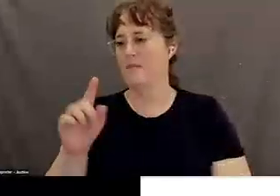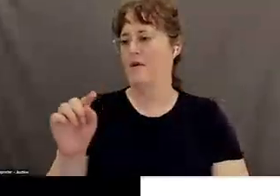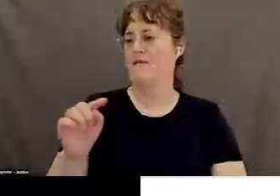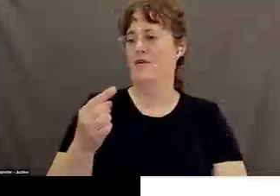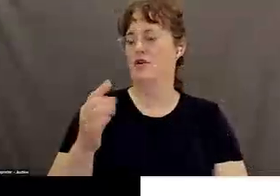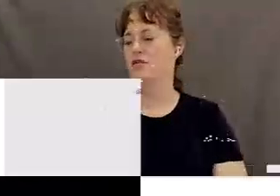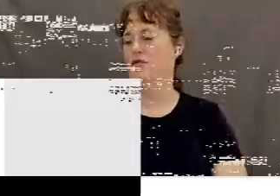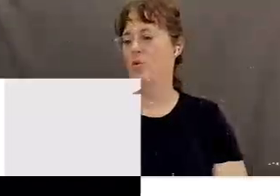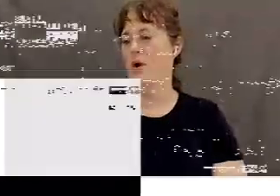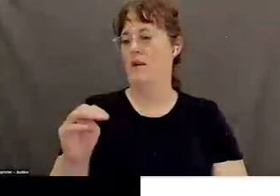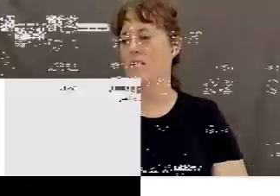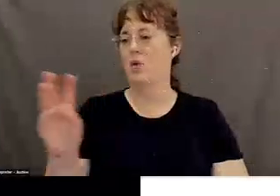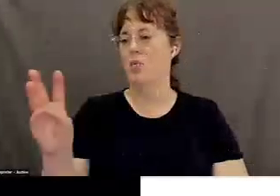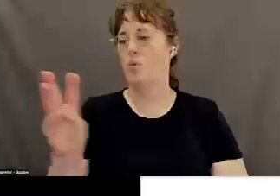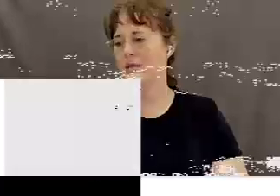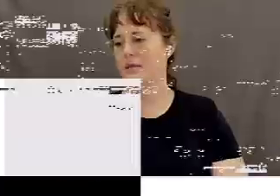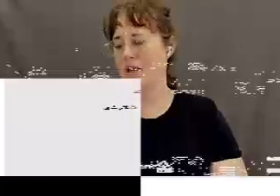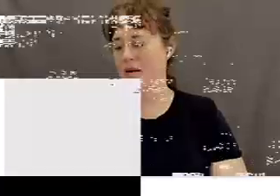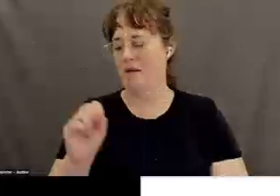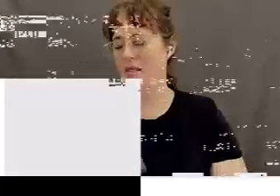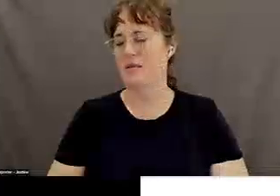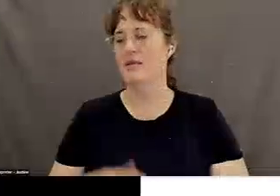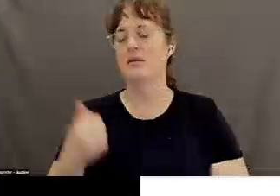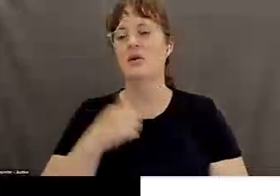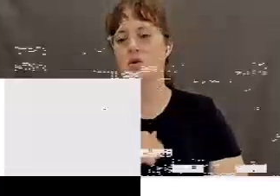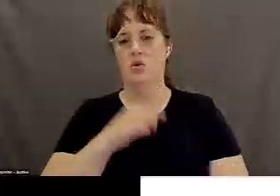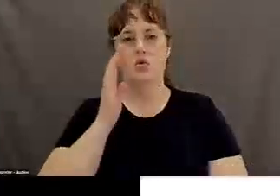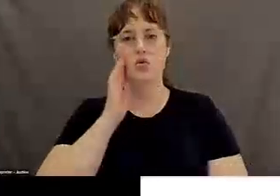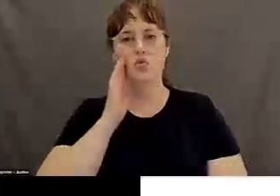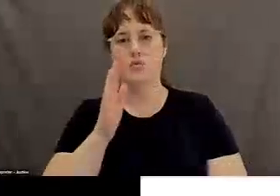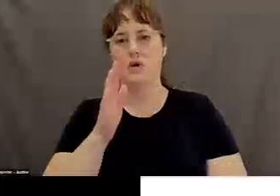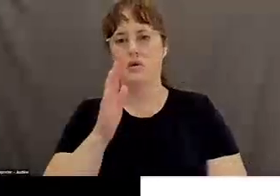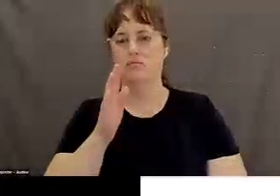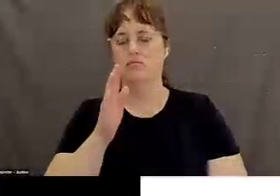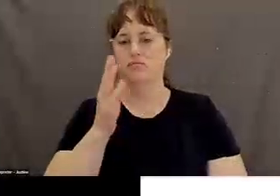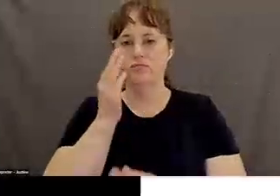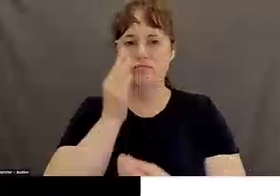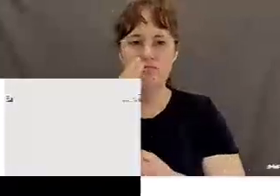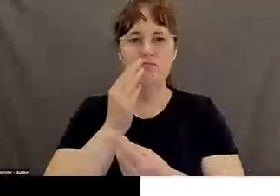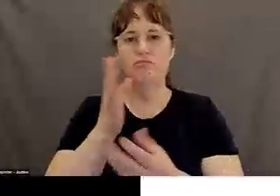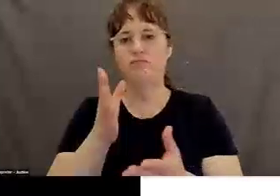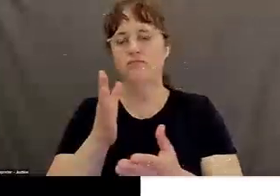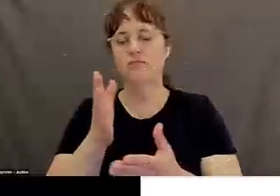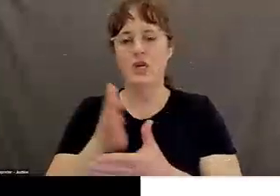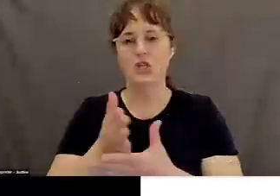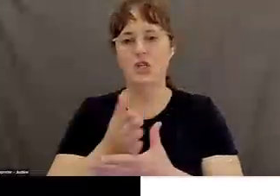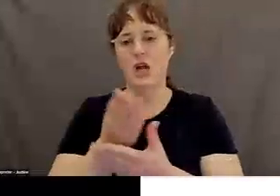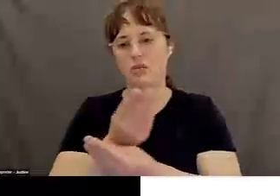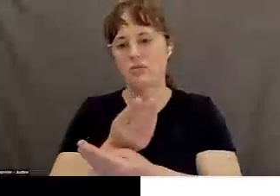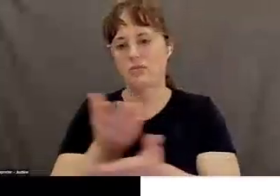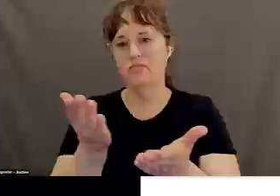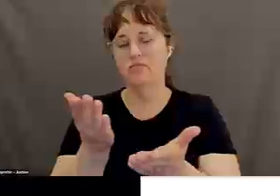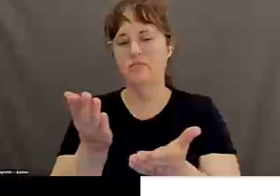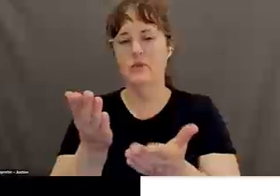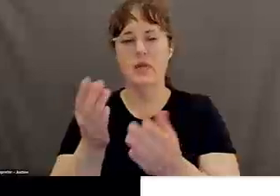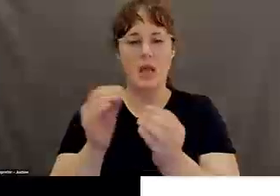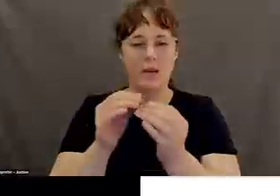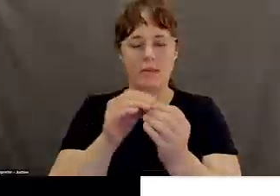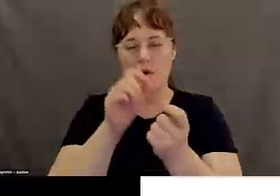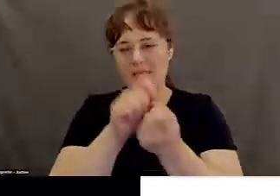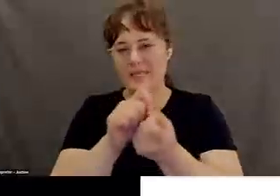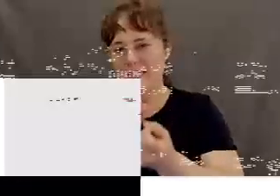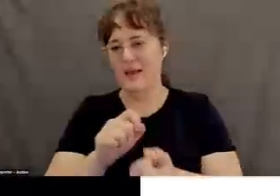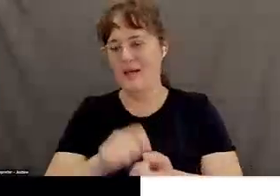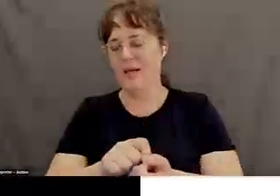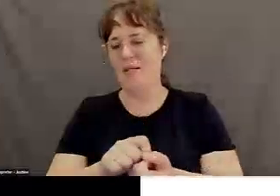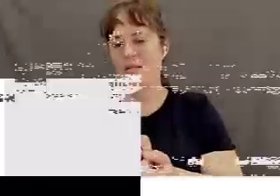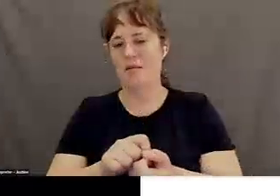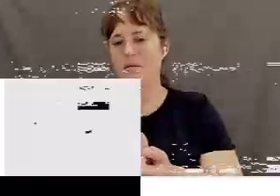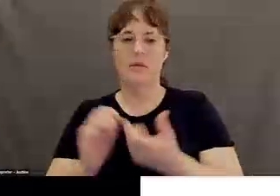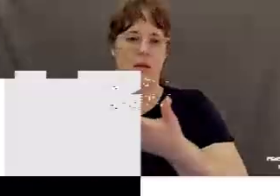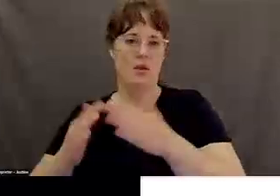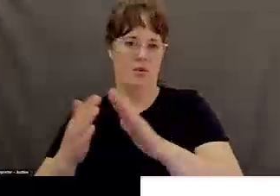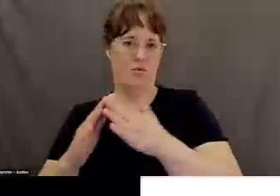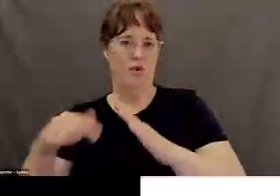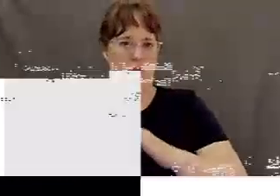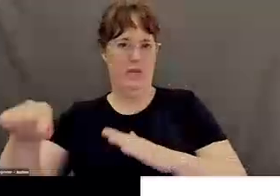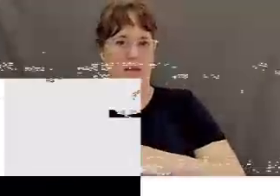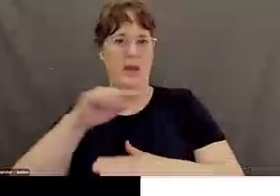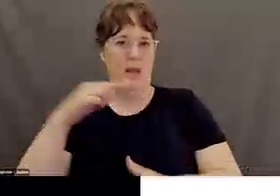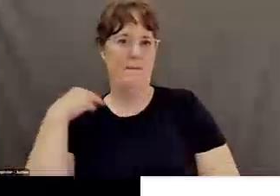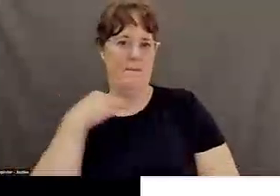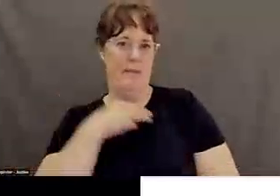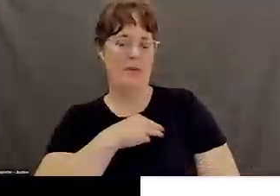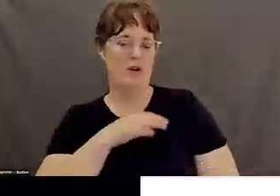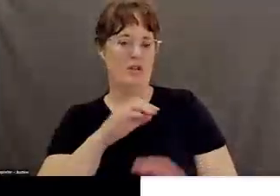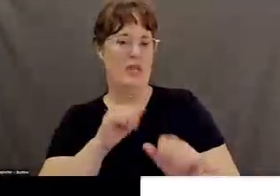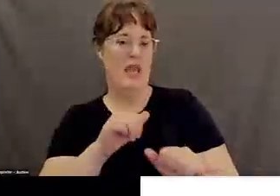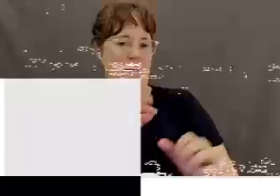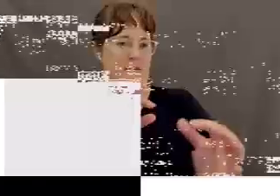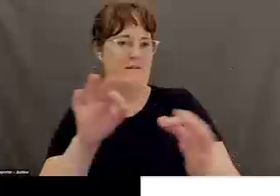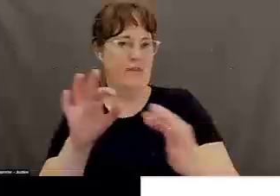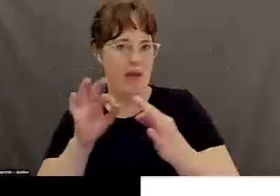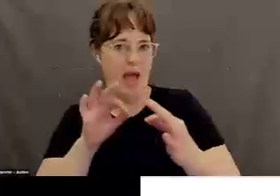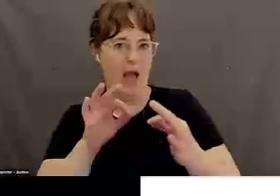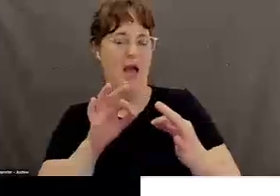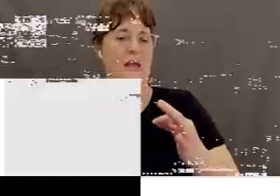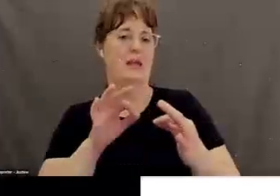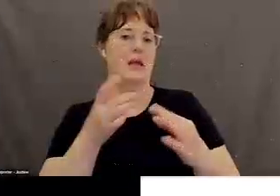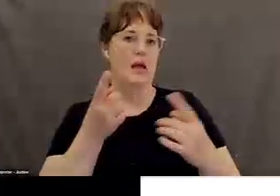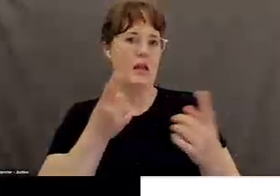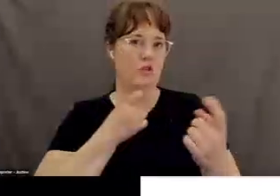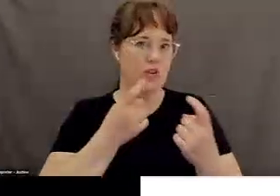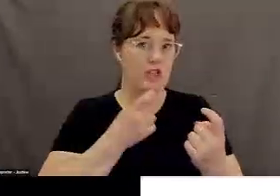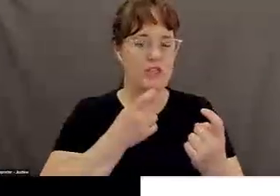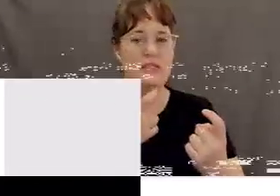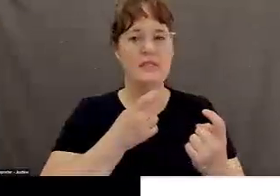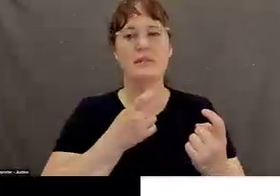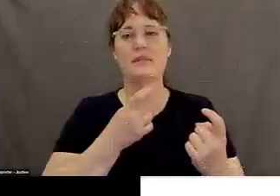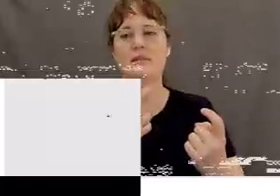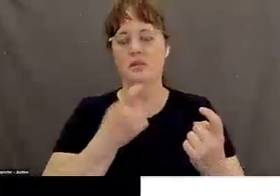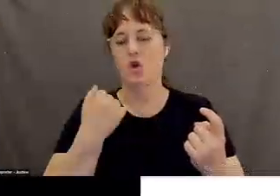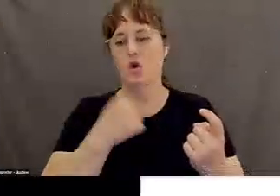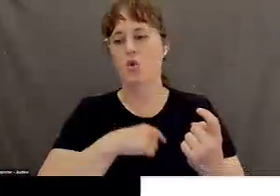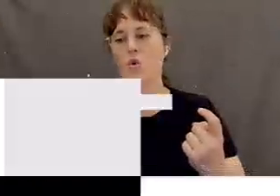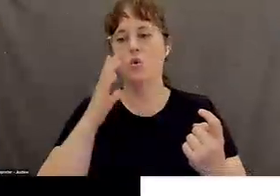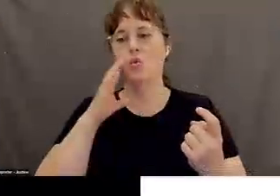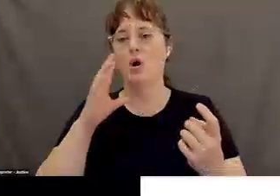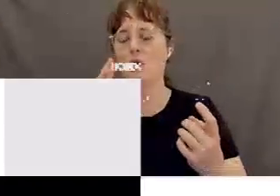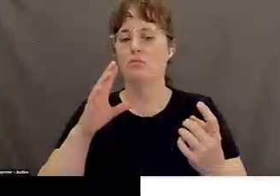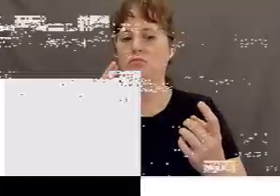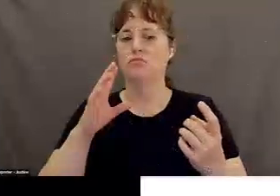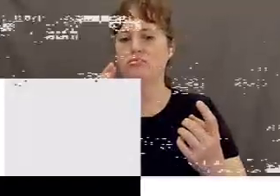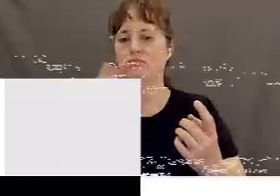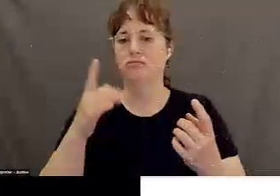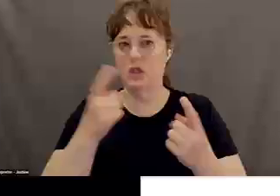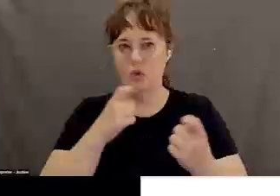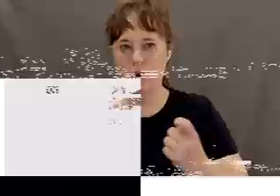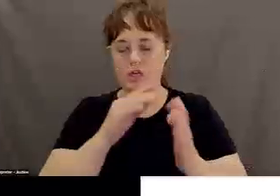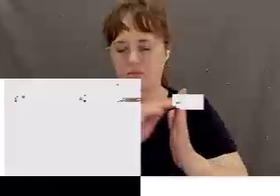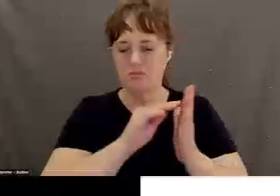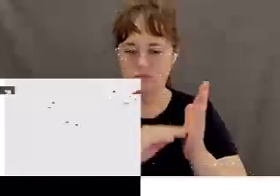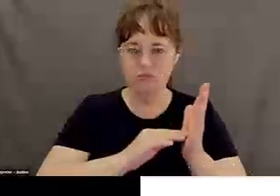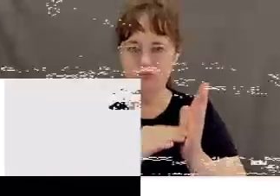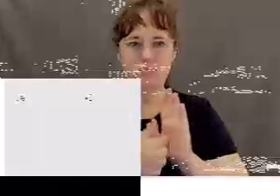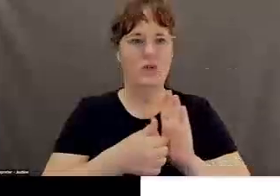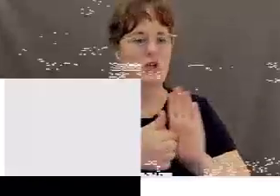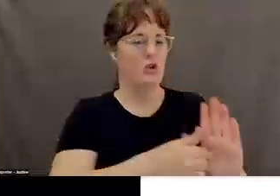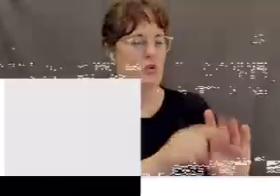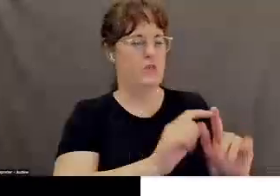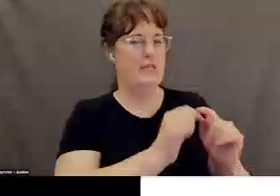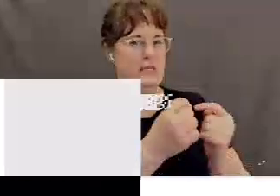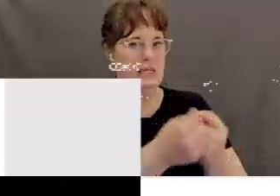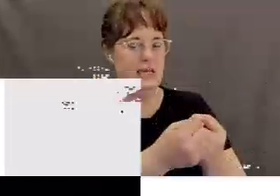Boardroom: So we'll come out and we'll share a lot of these ideas that we shared here today, and go into a little bit more detail, even, and give members of the community a chance to provide feedback, to ask questions, and we'll be able to take those questions back to the team and share those with everybody who's working on this project.